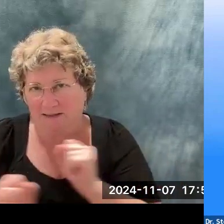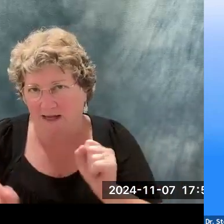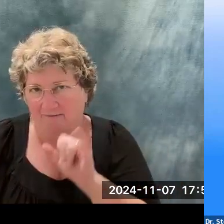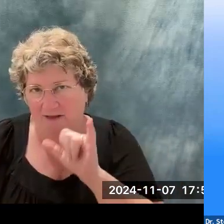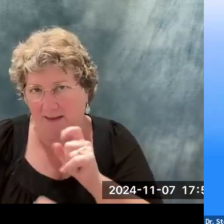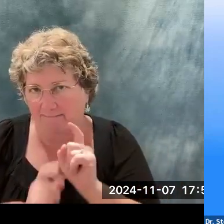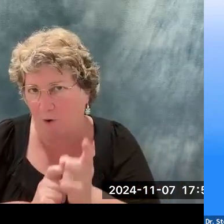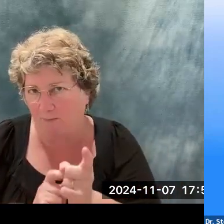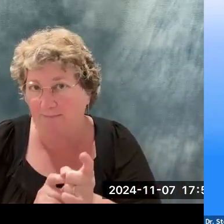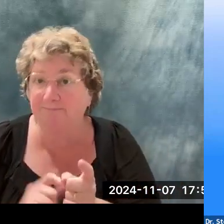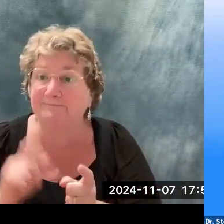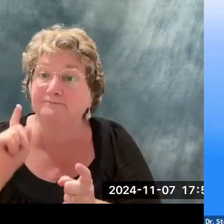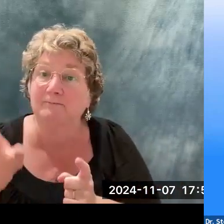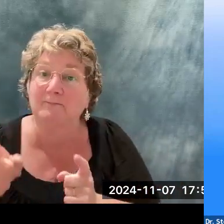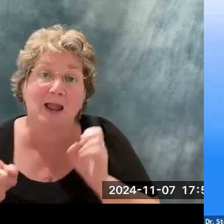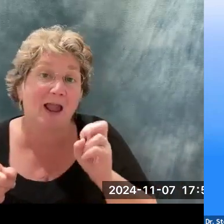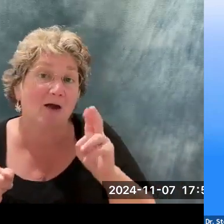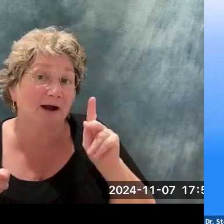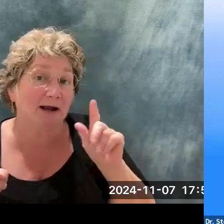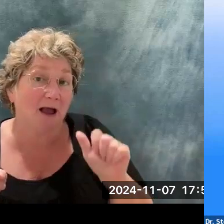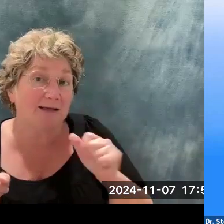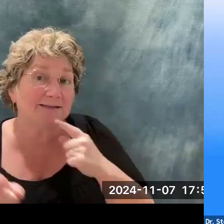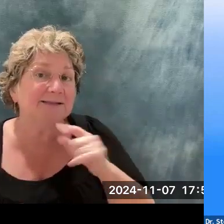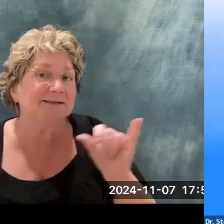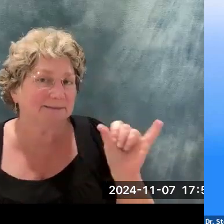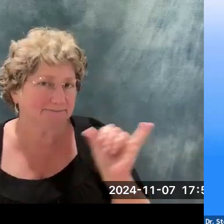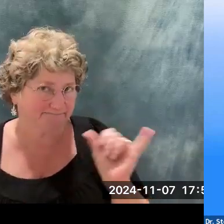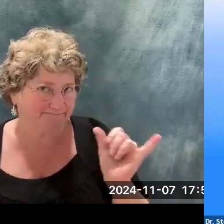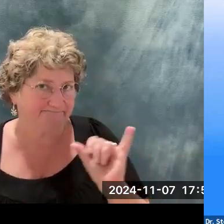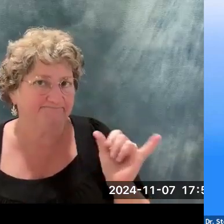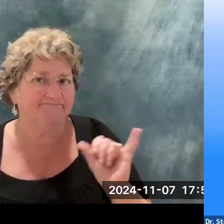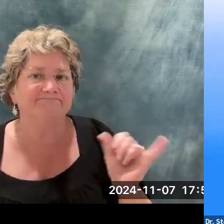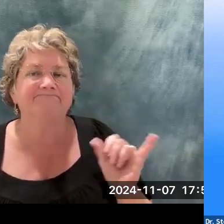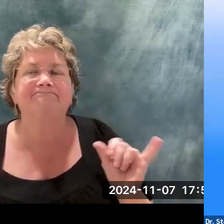perspective? Yeah. I mean, similarly, you know,